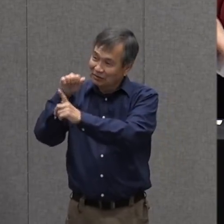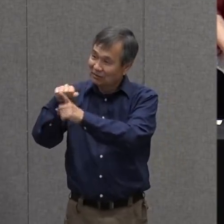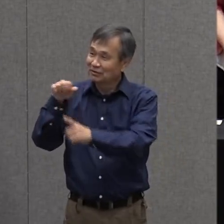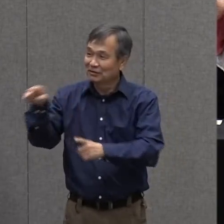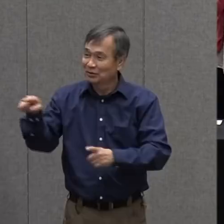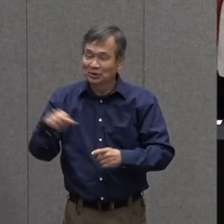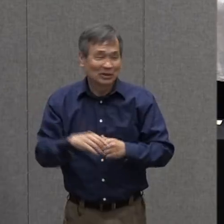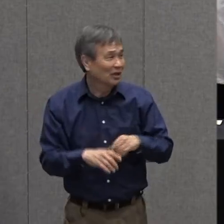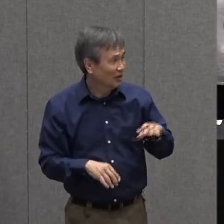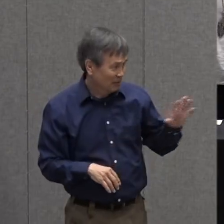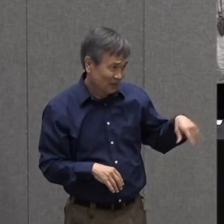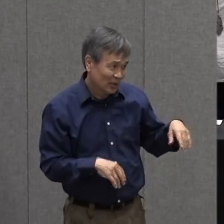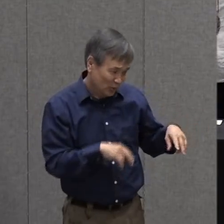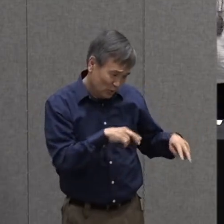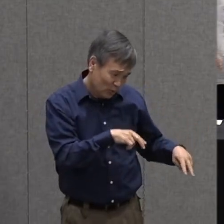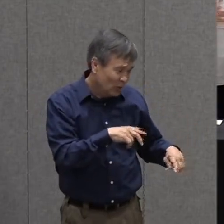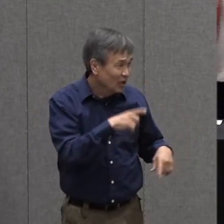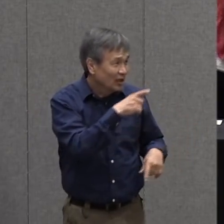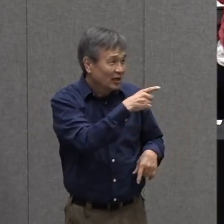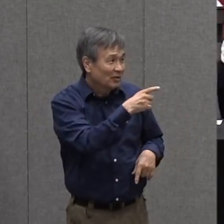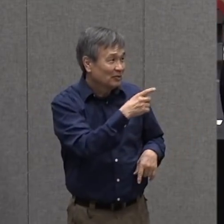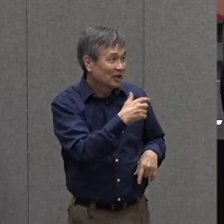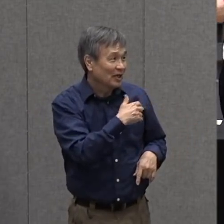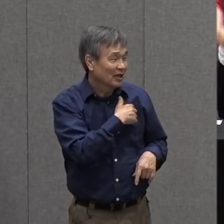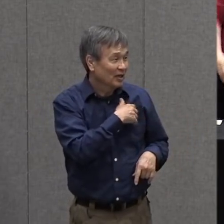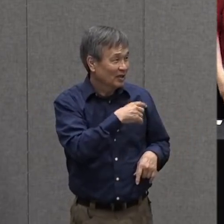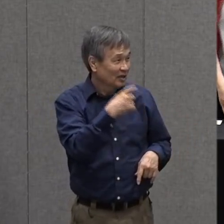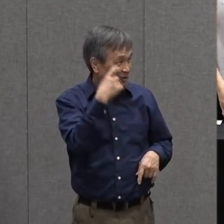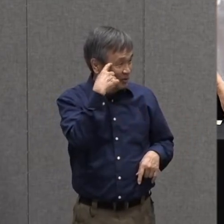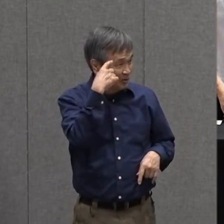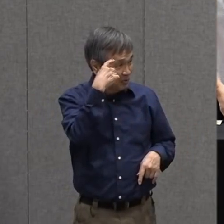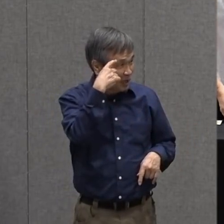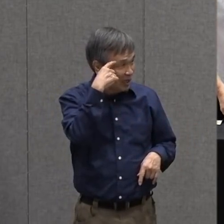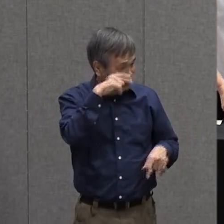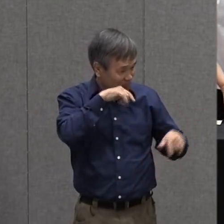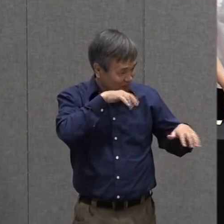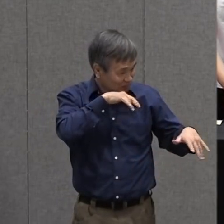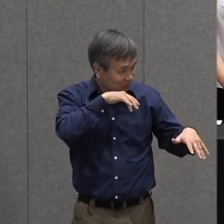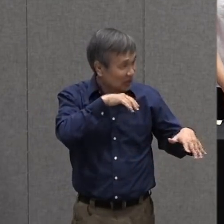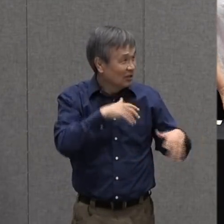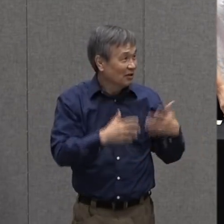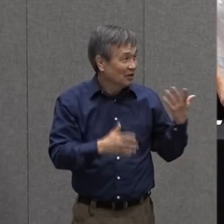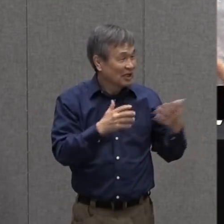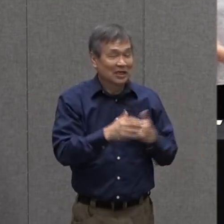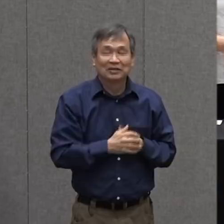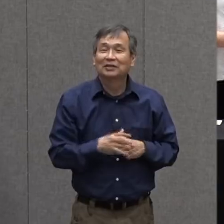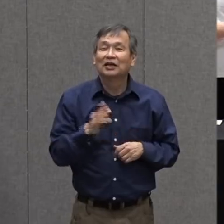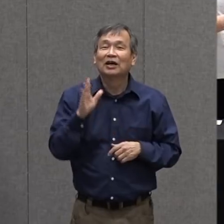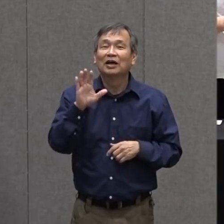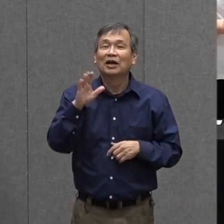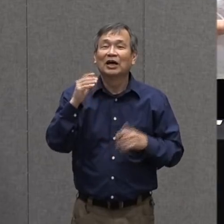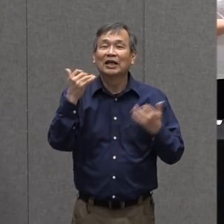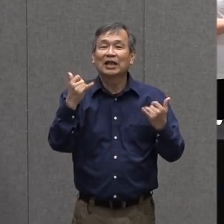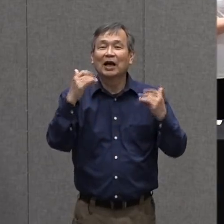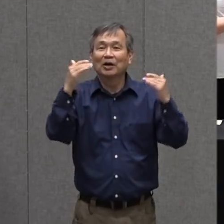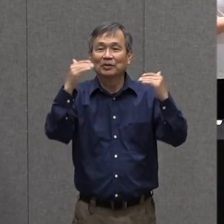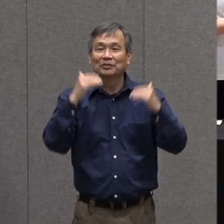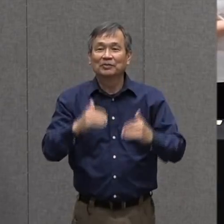Maybe. I don't know, I didn't think I had that kind of a Jedi mind trick going with it. Alright, so the next thing that we're gonna do